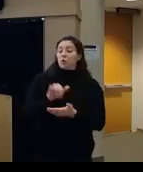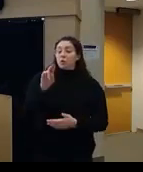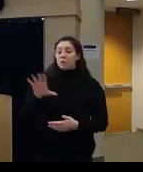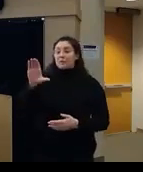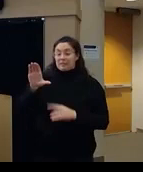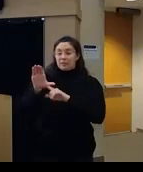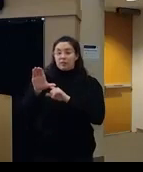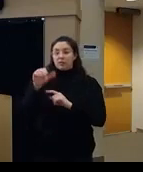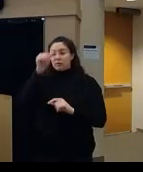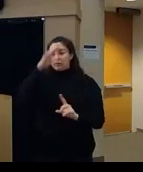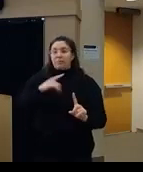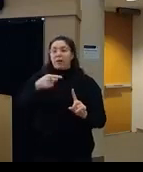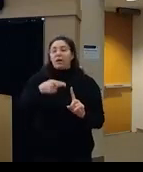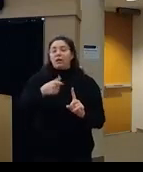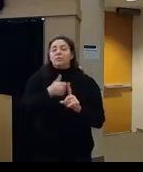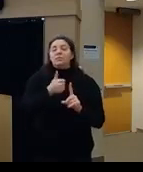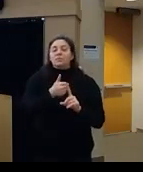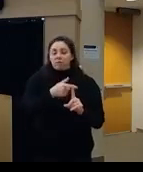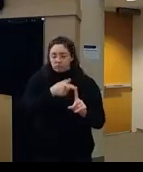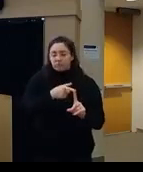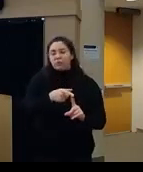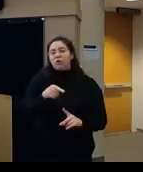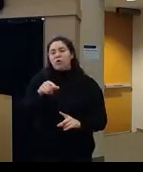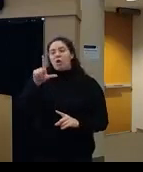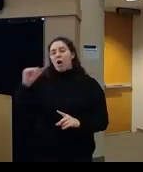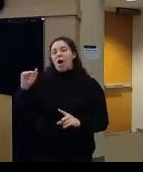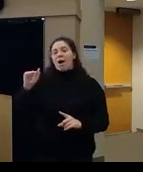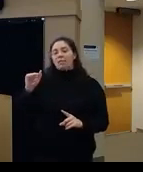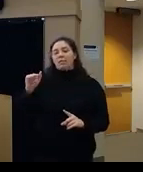gentleman named colen Ferguson he was called a Long Island Railroad shooter he was a Jamaican